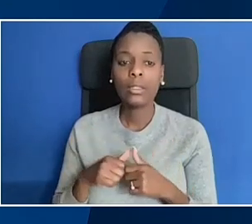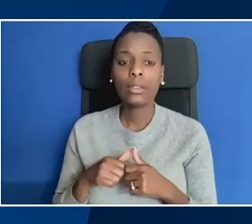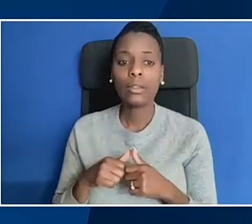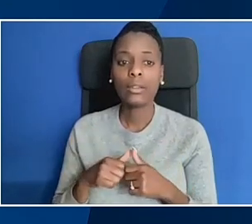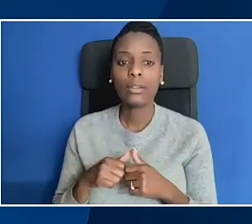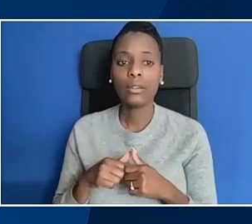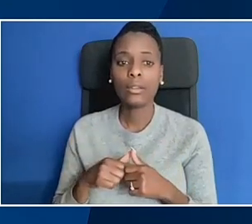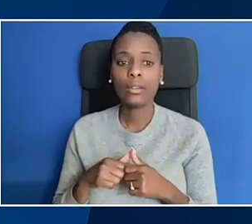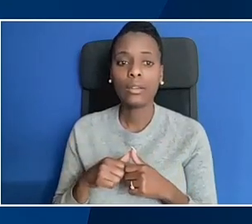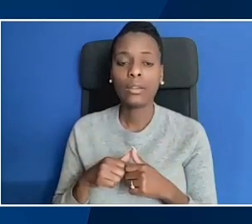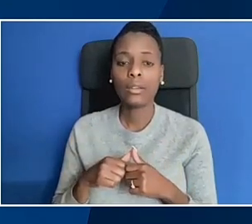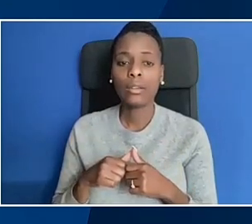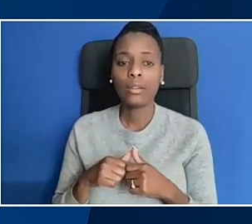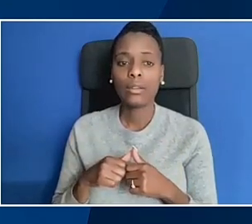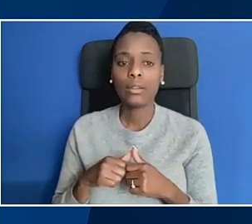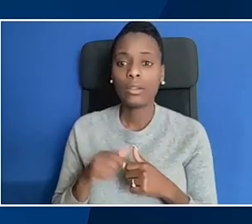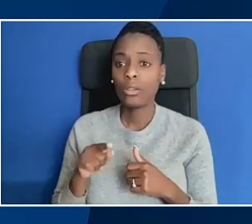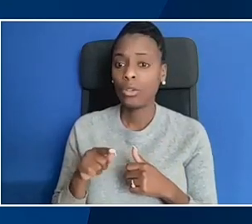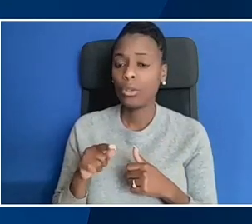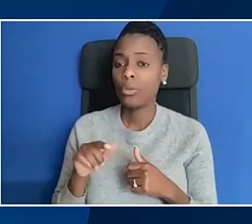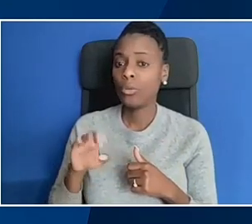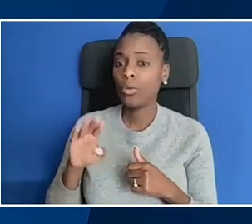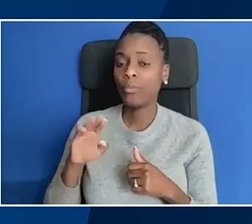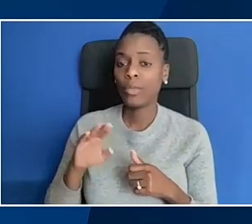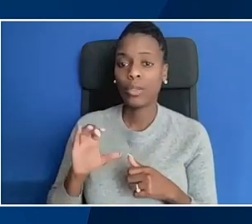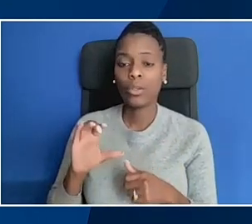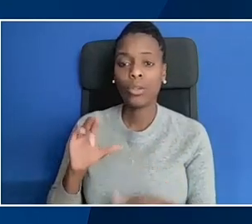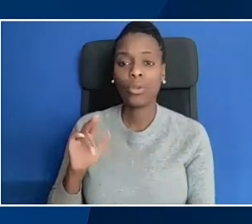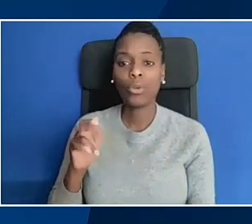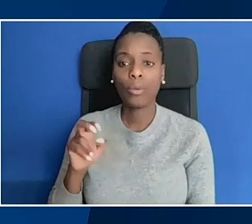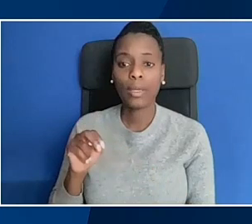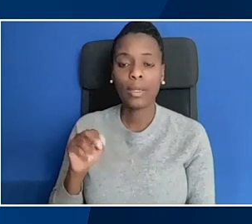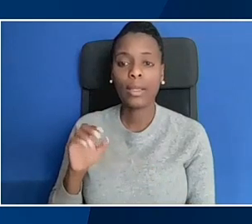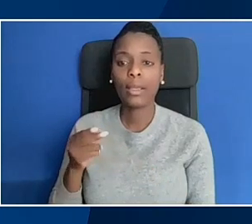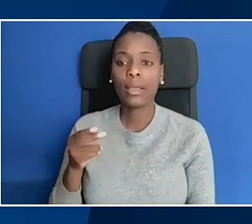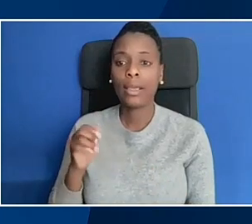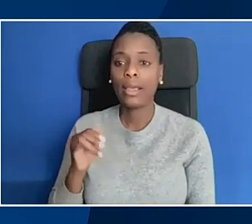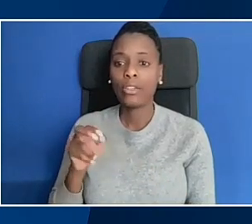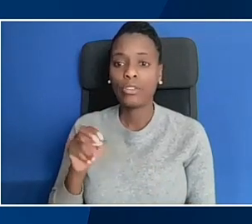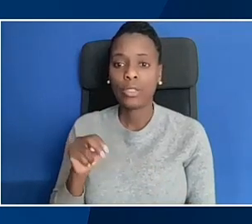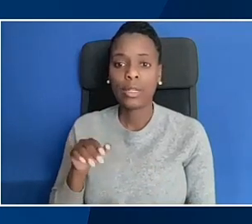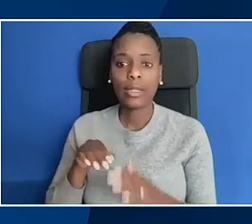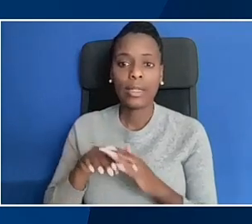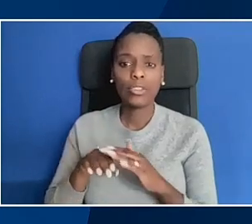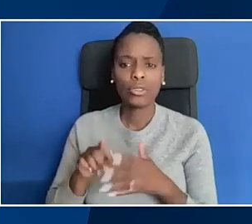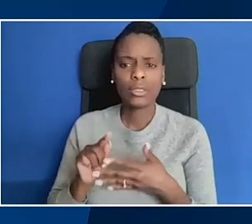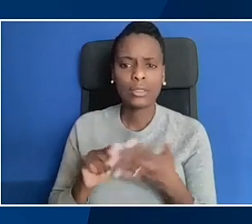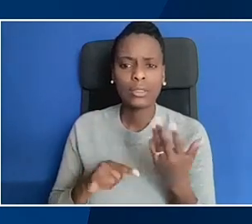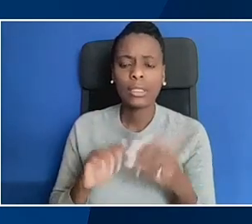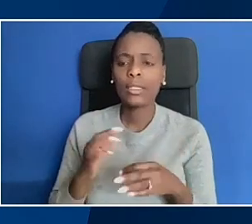you, Cuban Haitian Entrants, as opposed to asking one specific question about a students undocumented status.